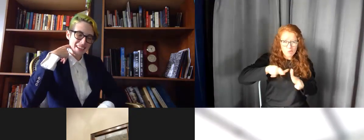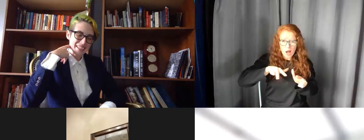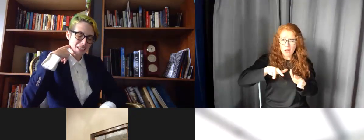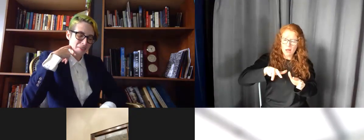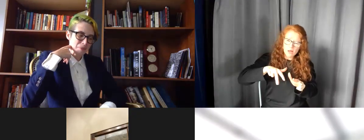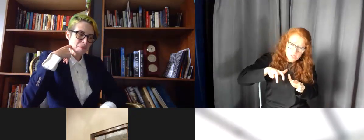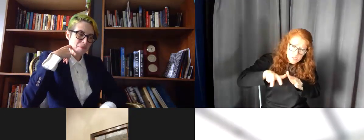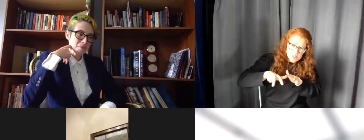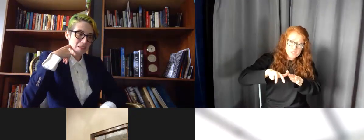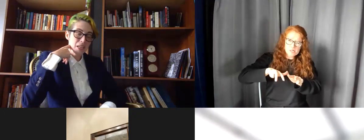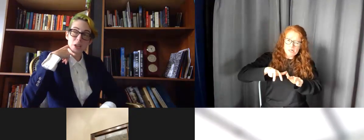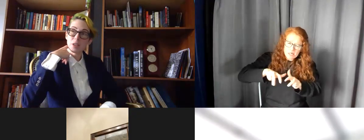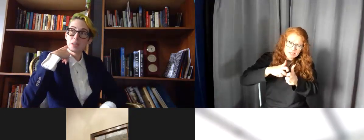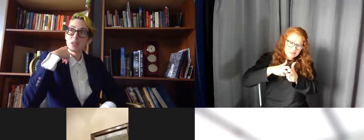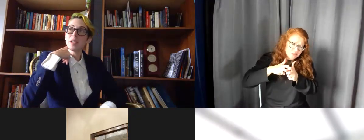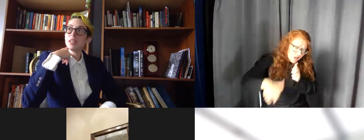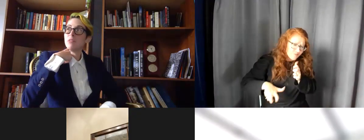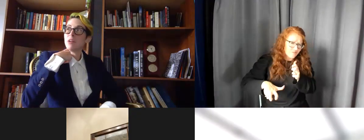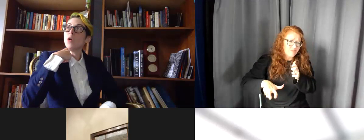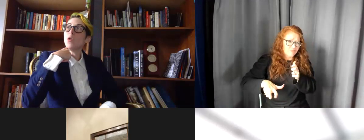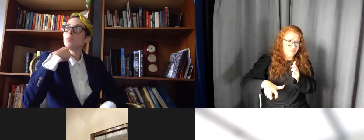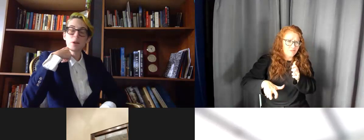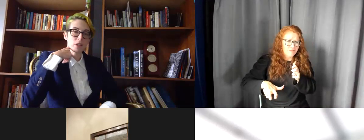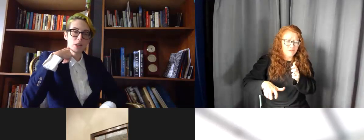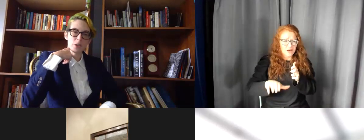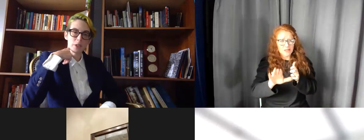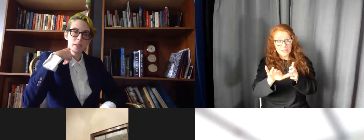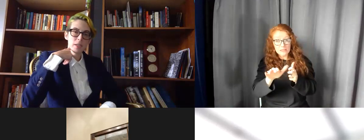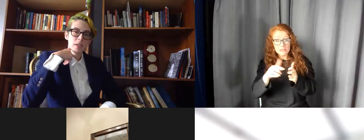Farrah Garland: And here in New England a very old part of the country.